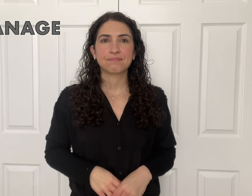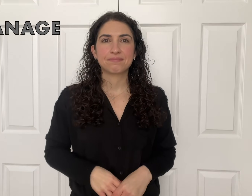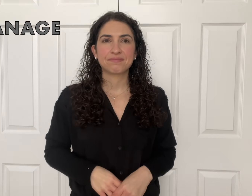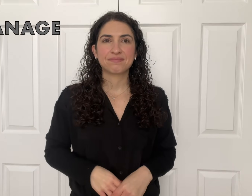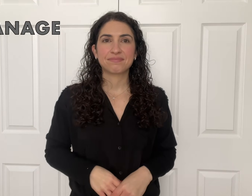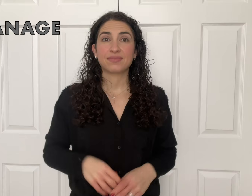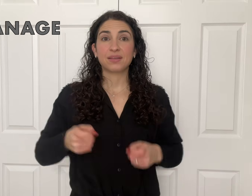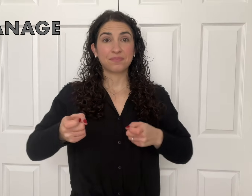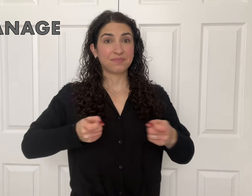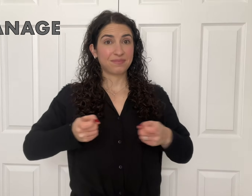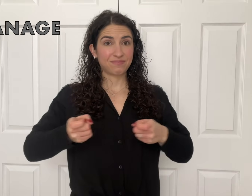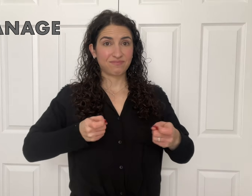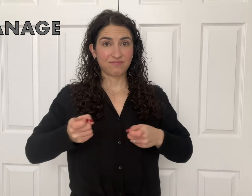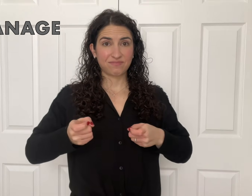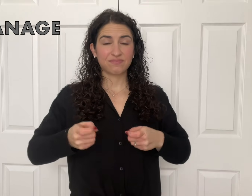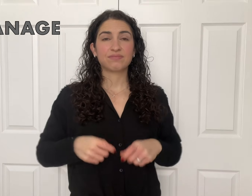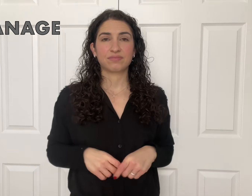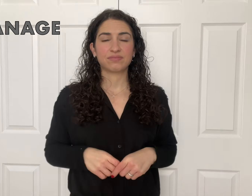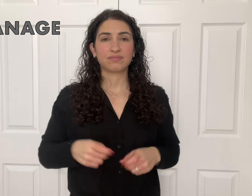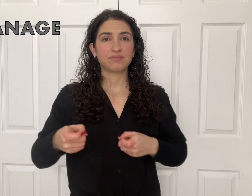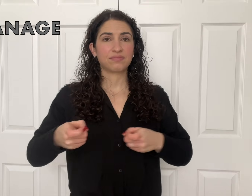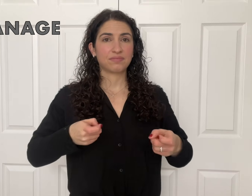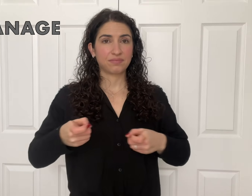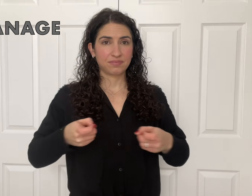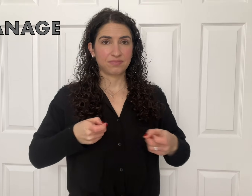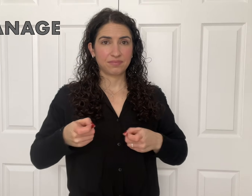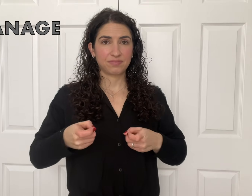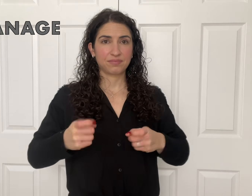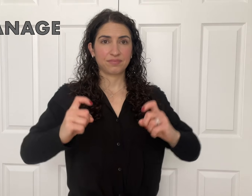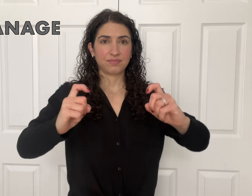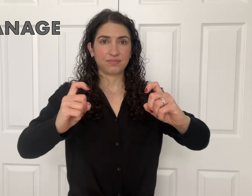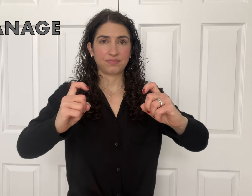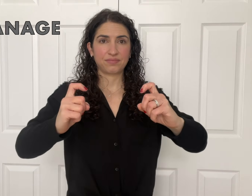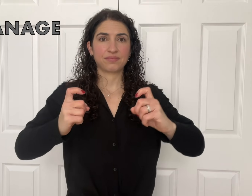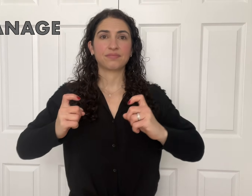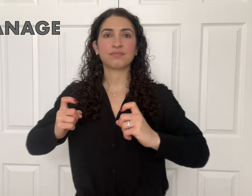Manage.